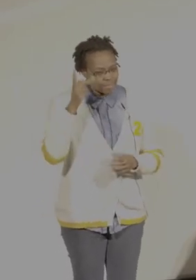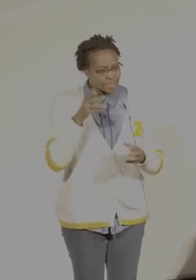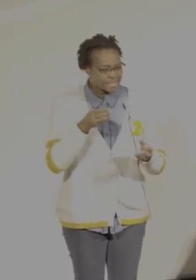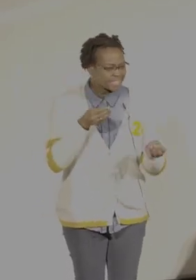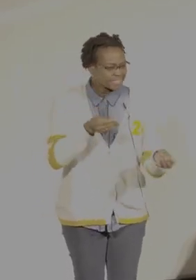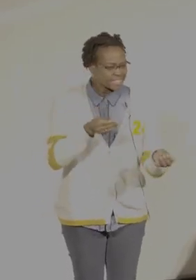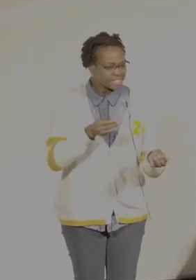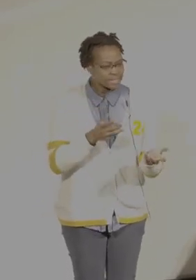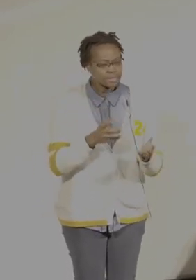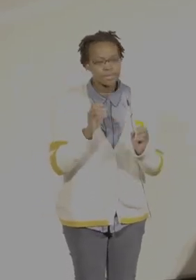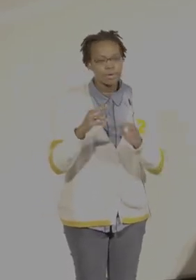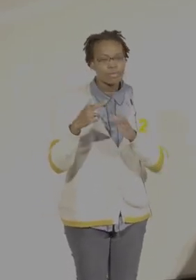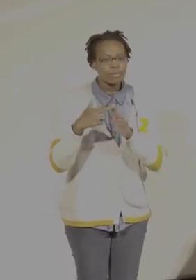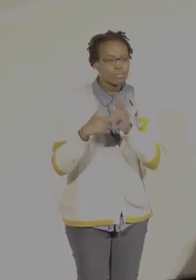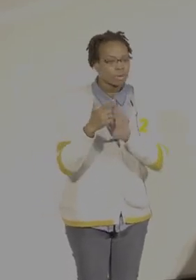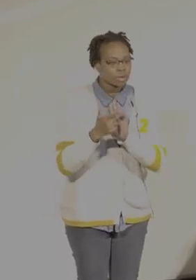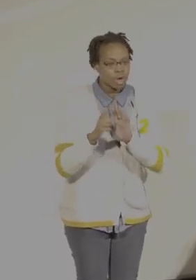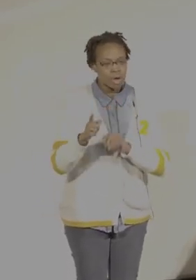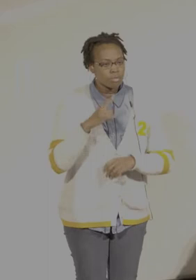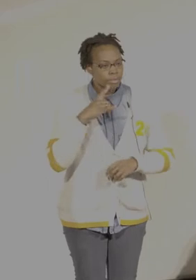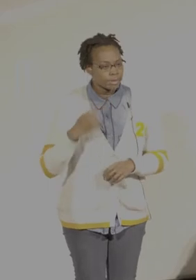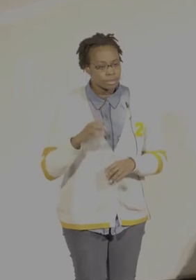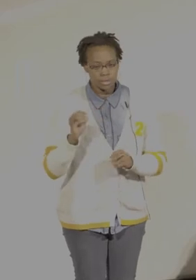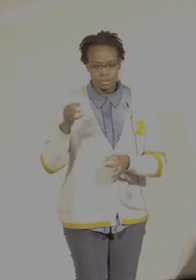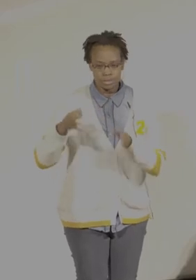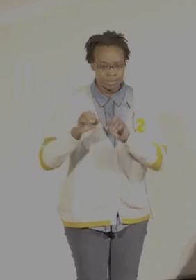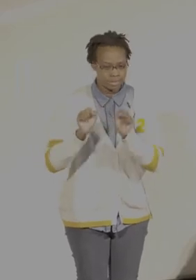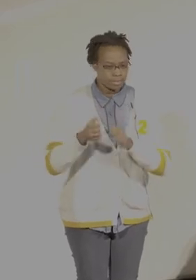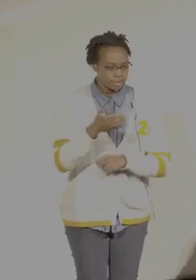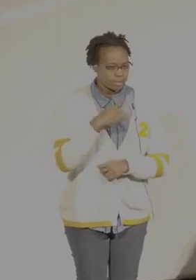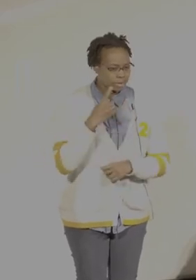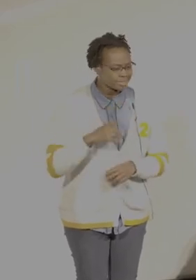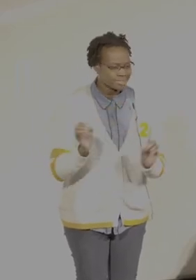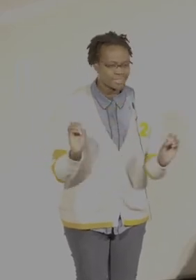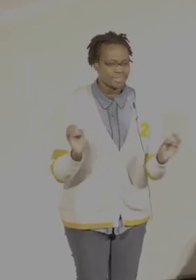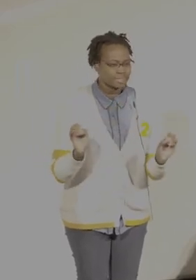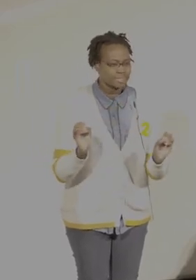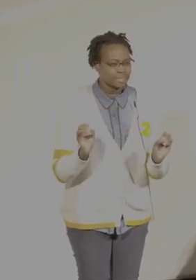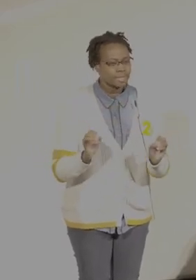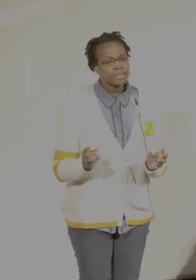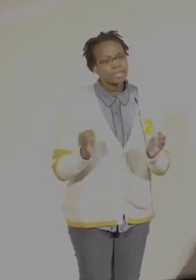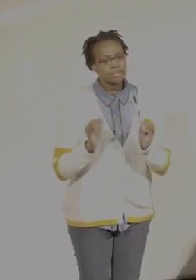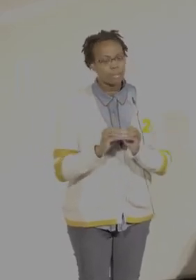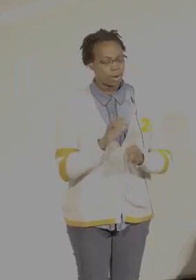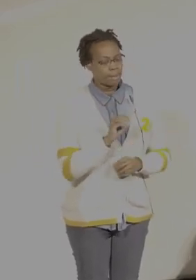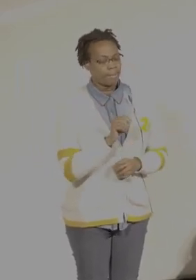There is no rule of law in Russia. There is no judicial system in Russia. It's more akin to a mafia state.